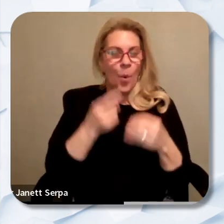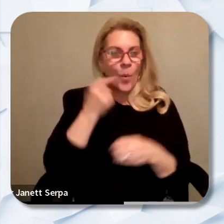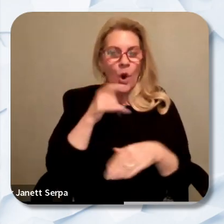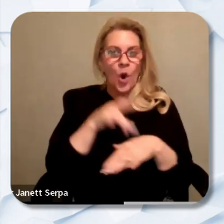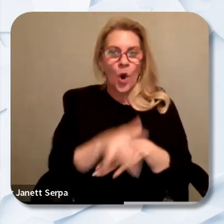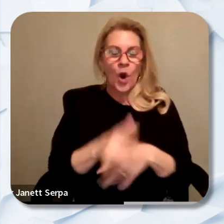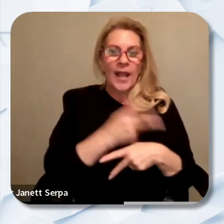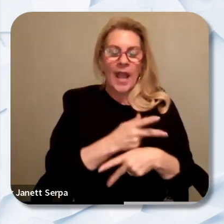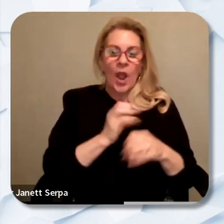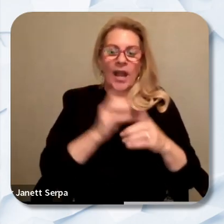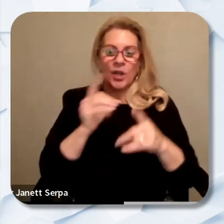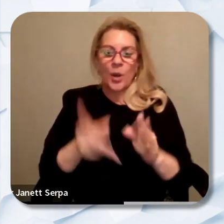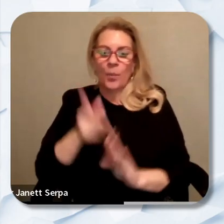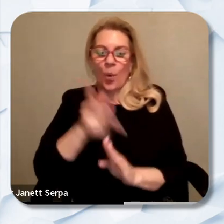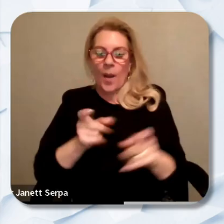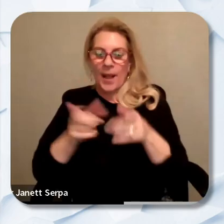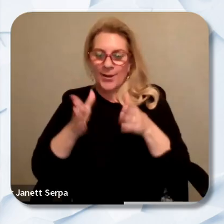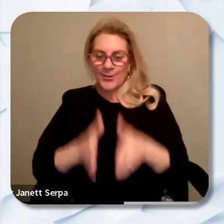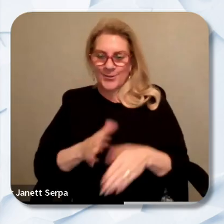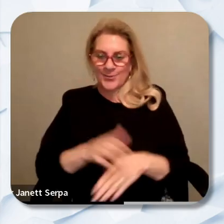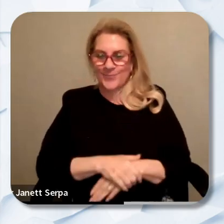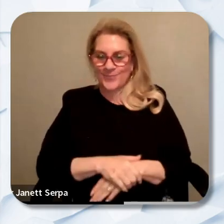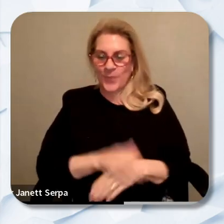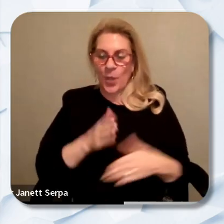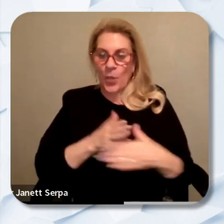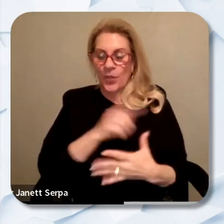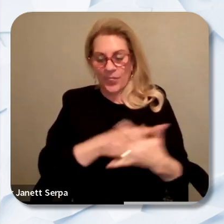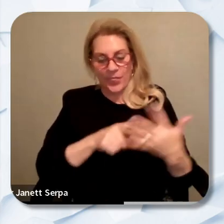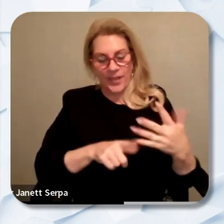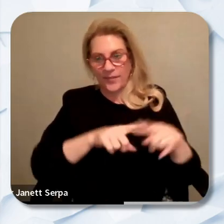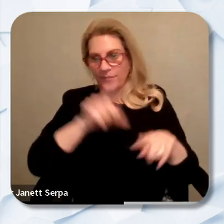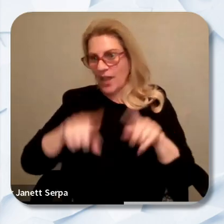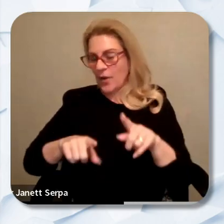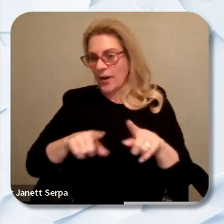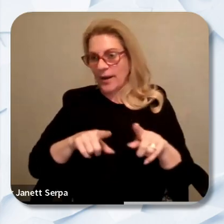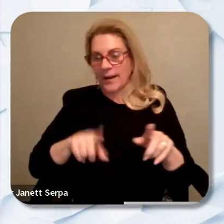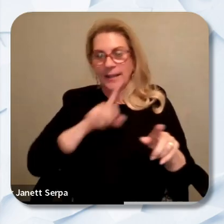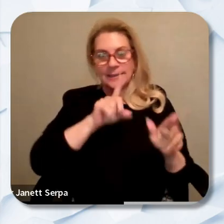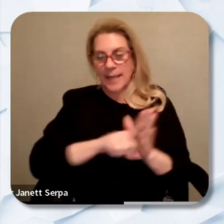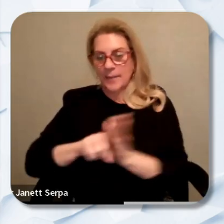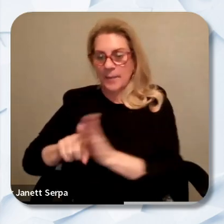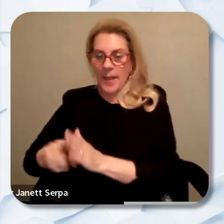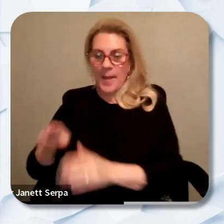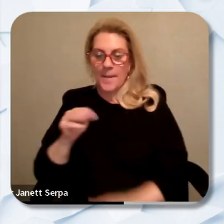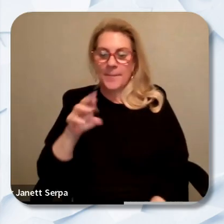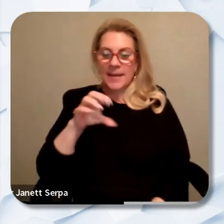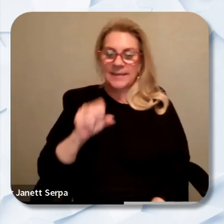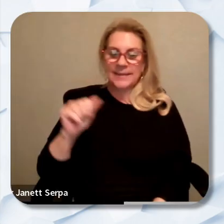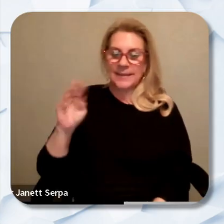Education Program Manager. Through these varied assignments Mrs. Manansala has acquired and honed